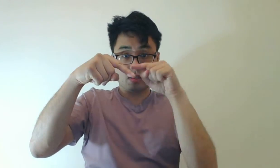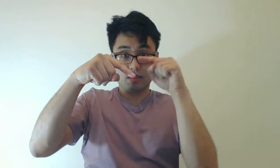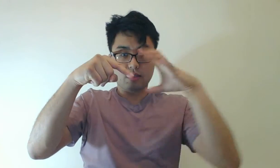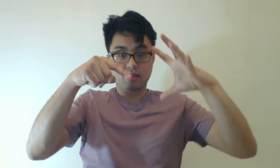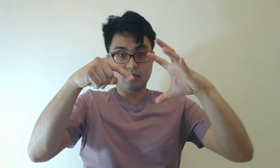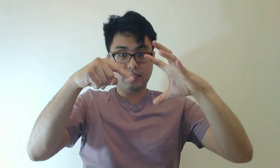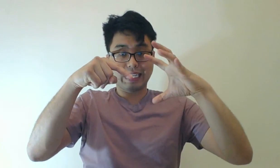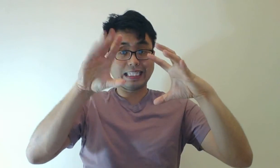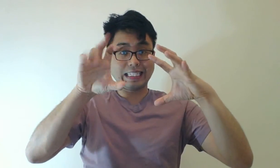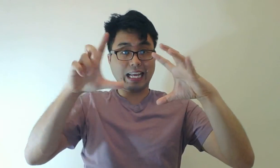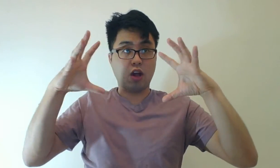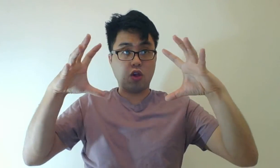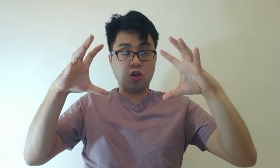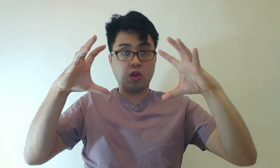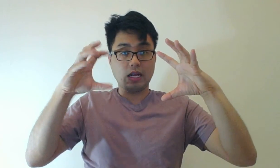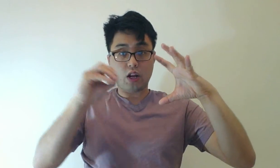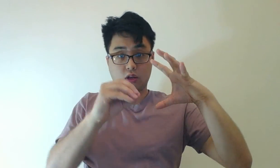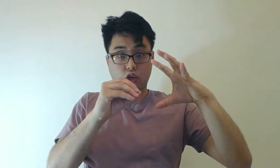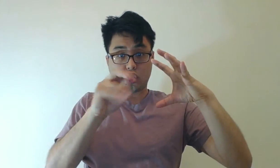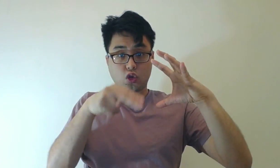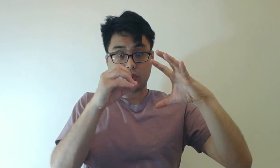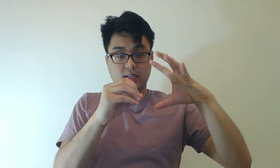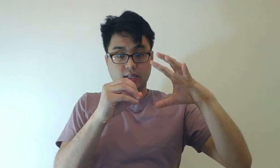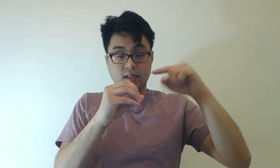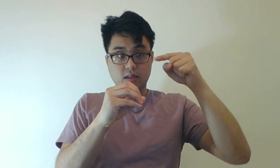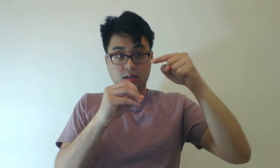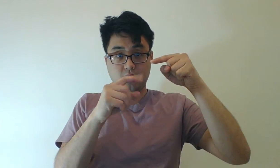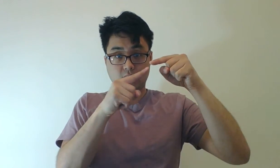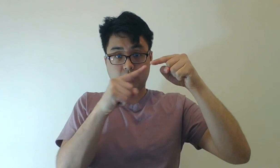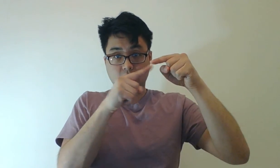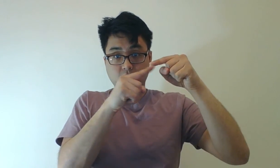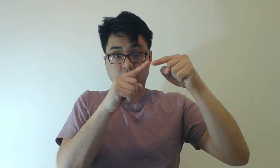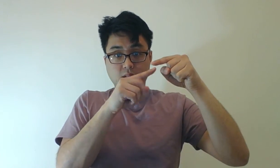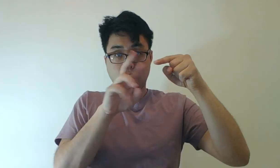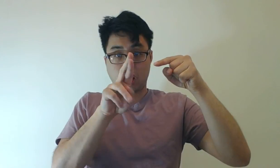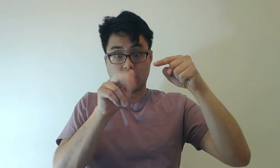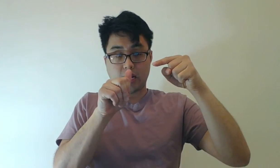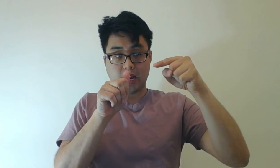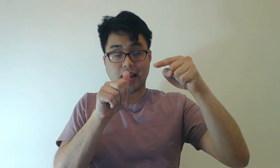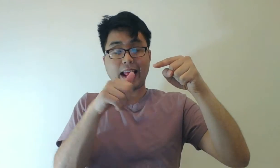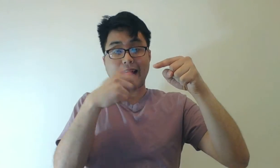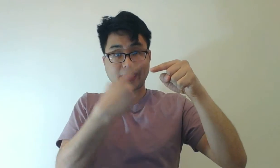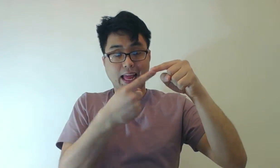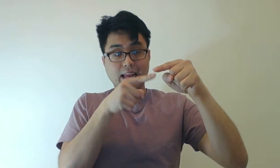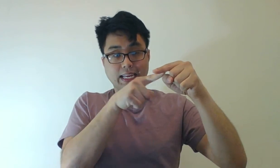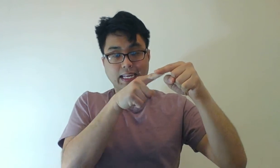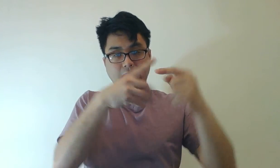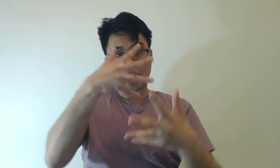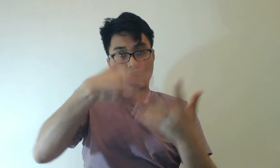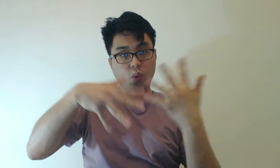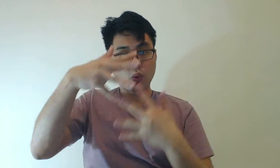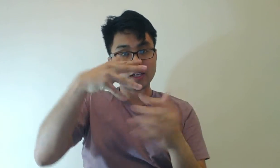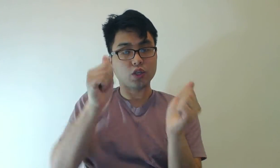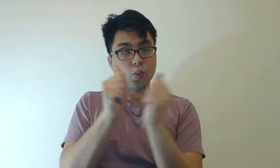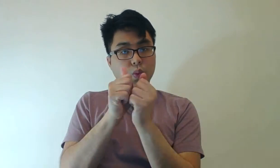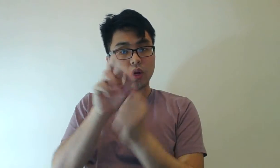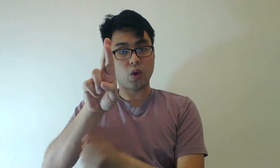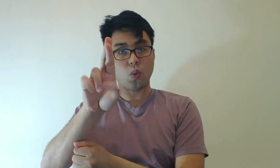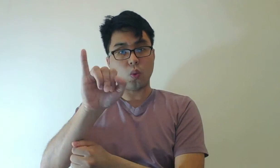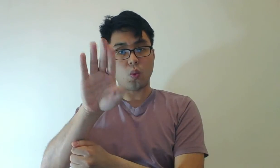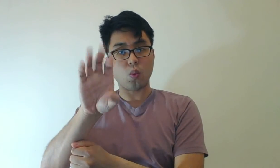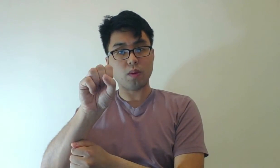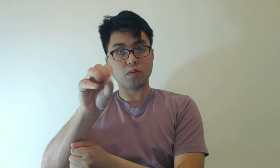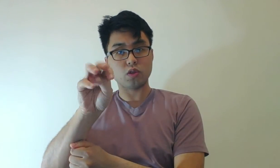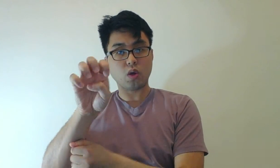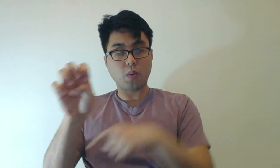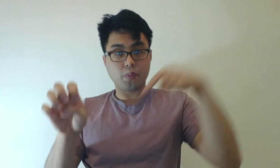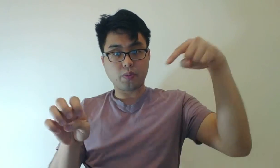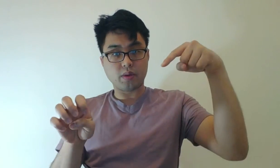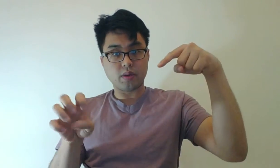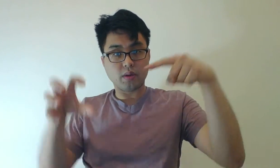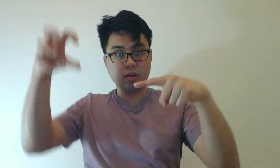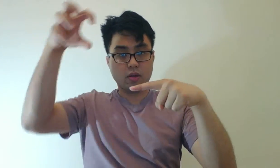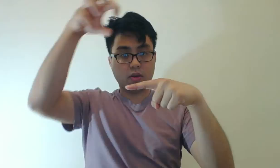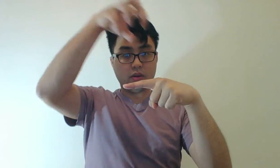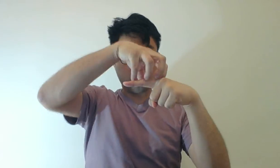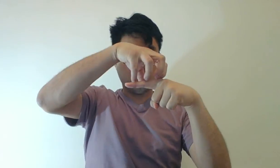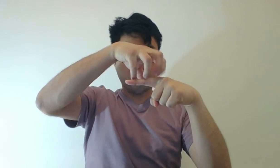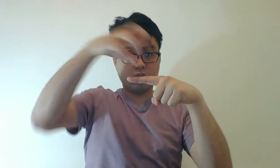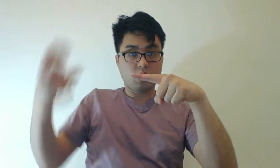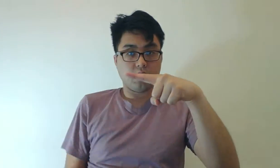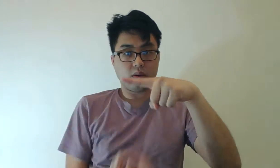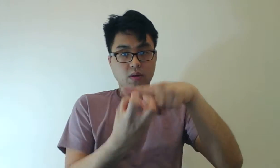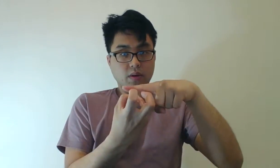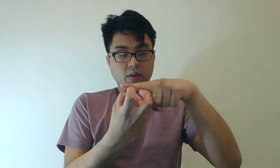RNA in cell cytoplasm interacts with ribosome, capping RNA top and bottom